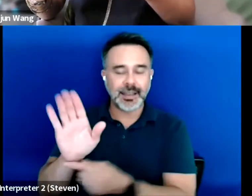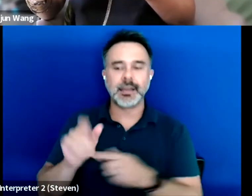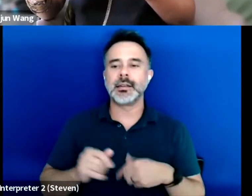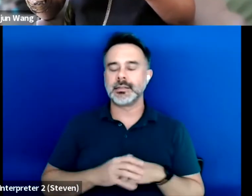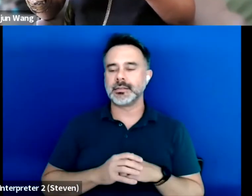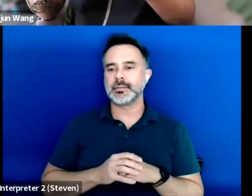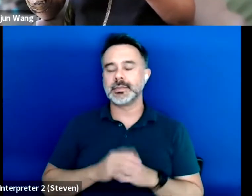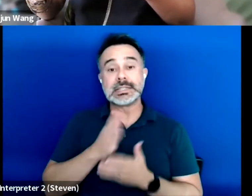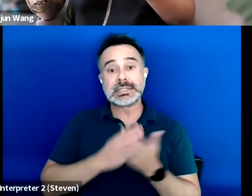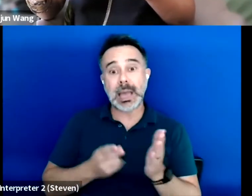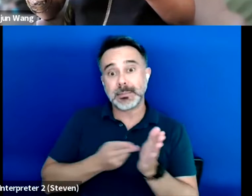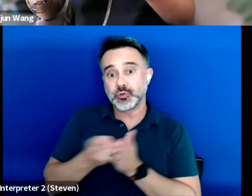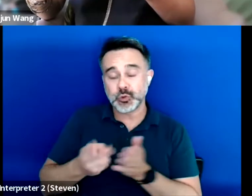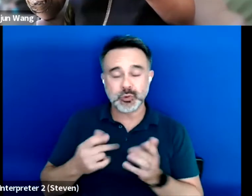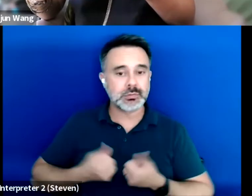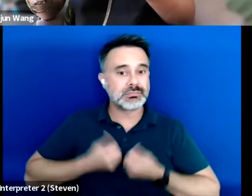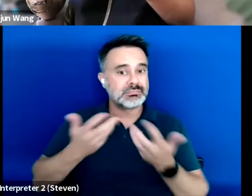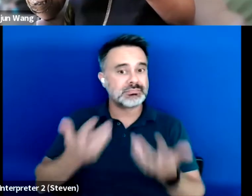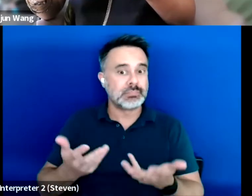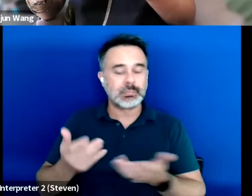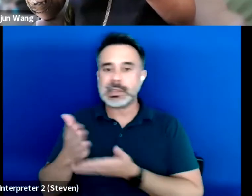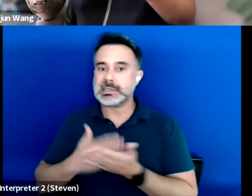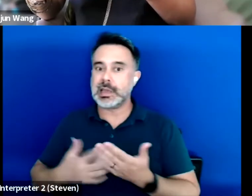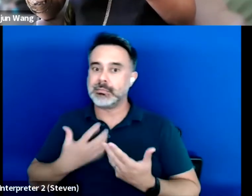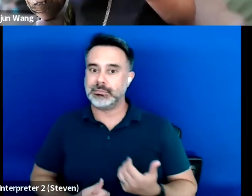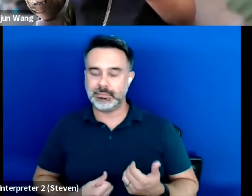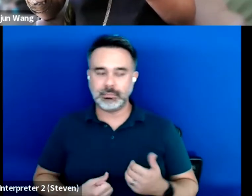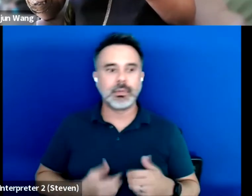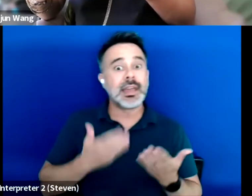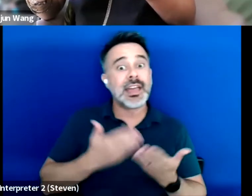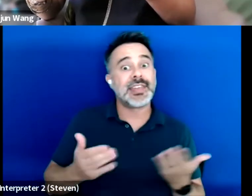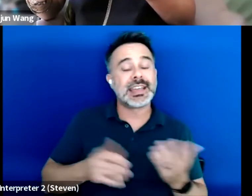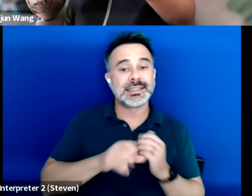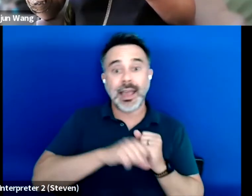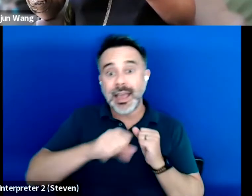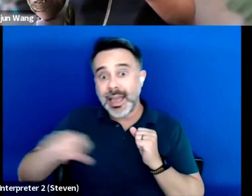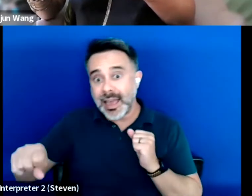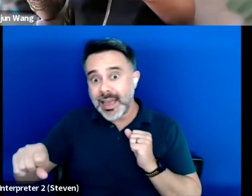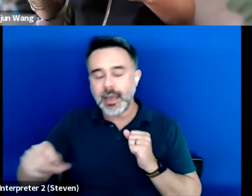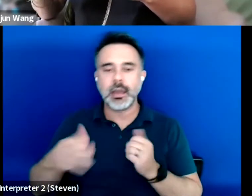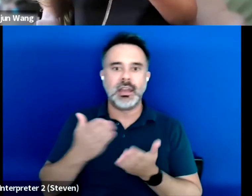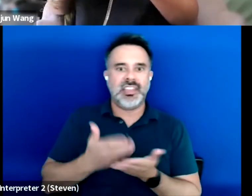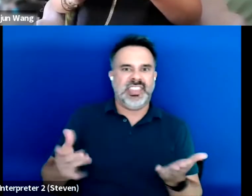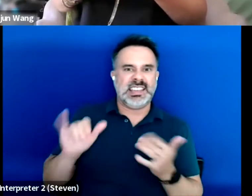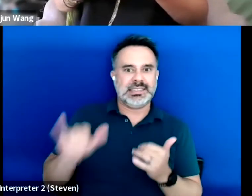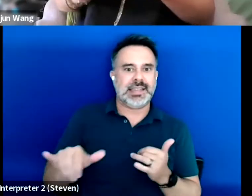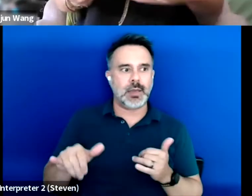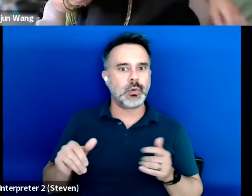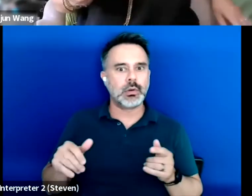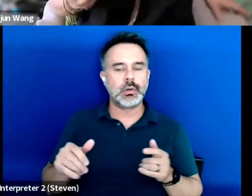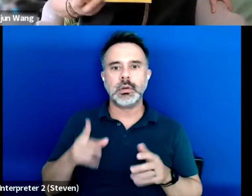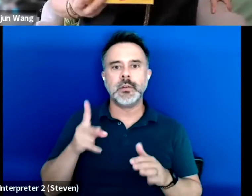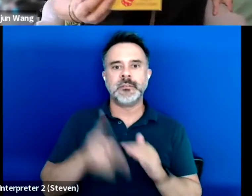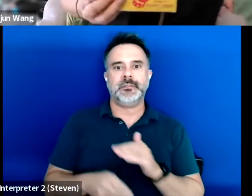Marinated in procrastination ooze, I reject the assumption that you need to exercise a particular writing discipline which is entrenched